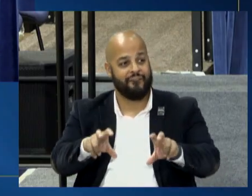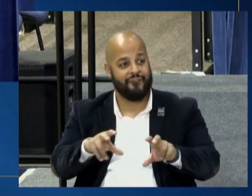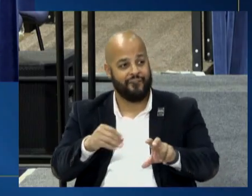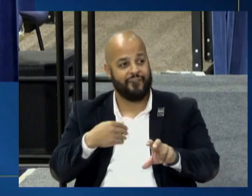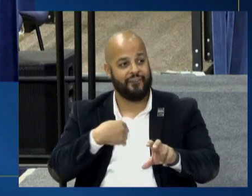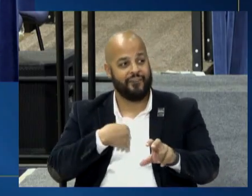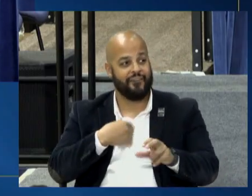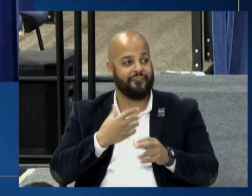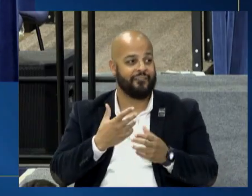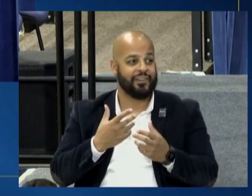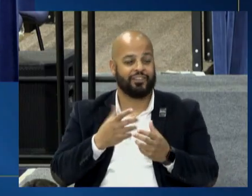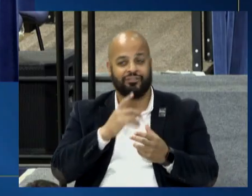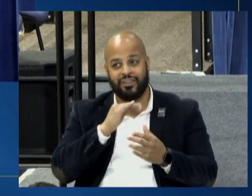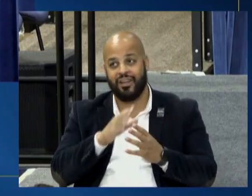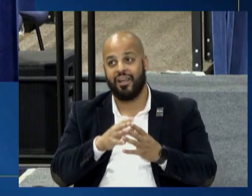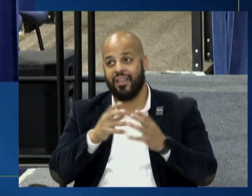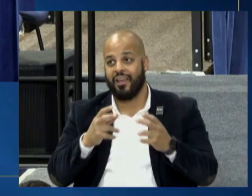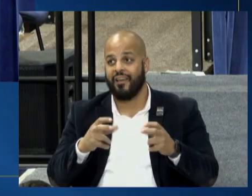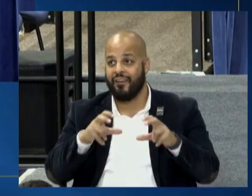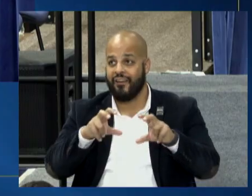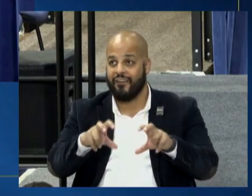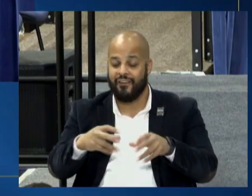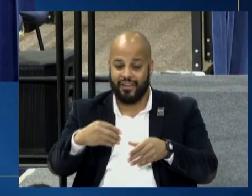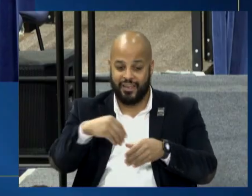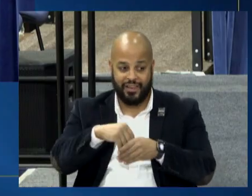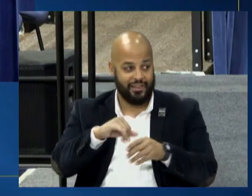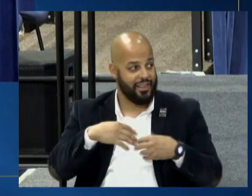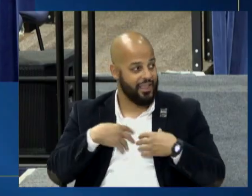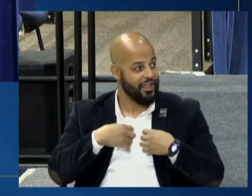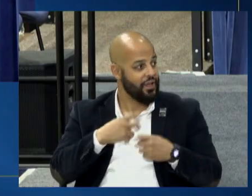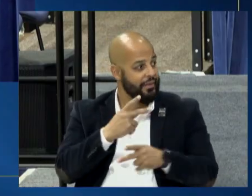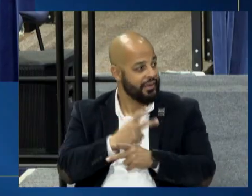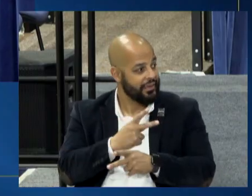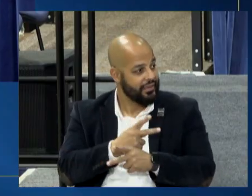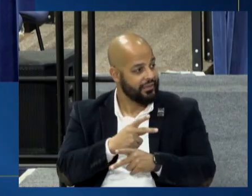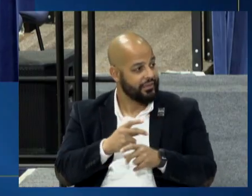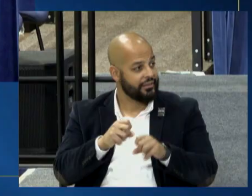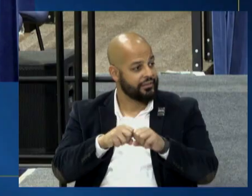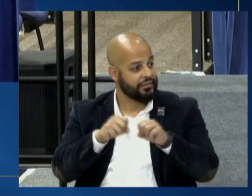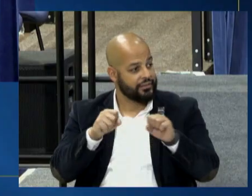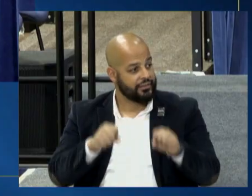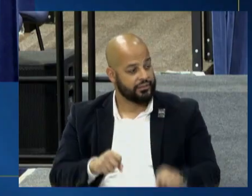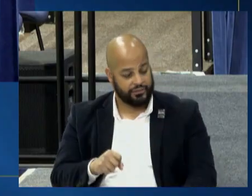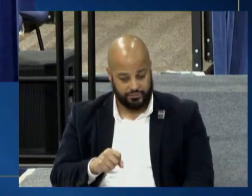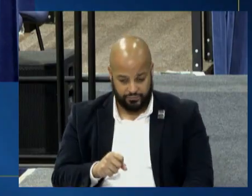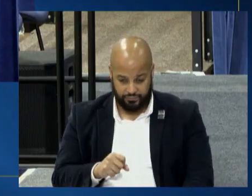so much investment into the health ecosystem. I mean, when you think about it, it's about $4.8